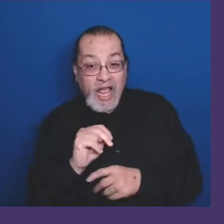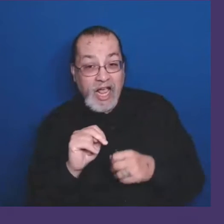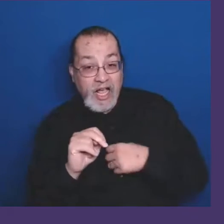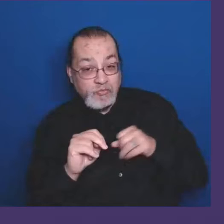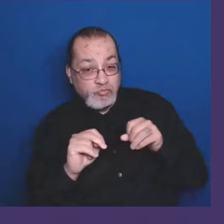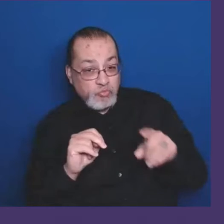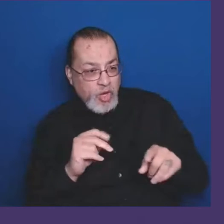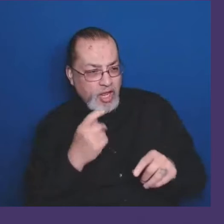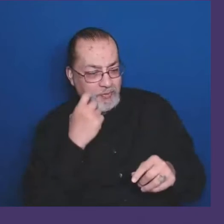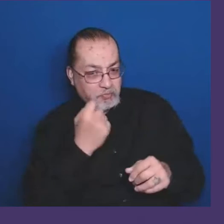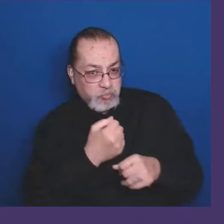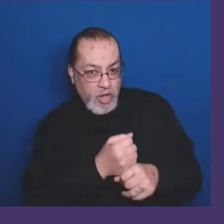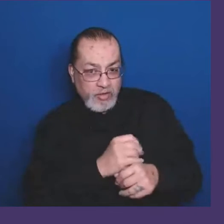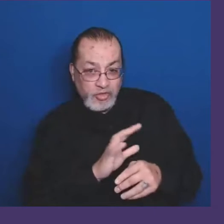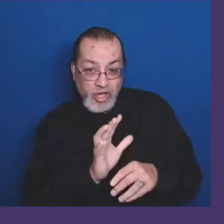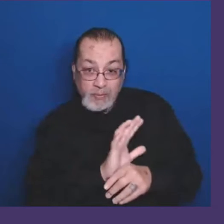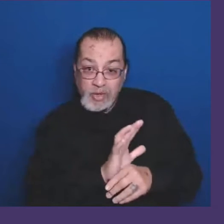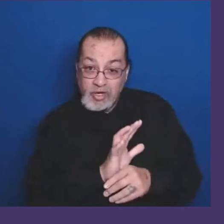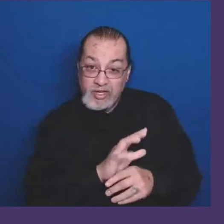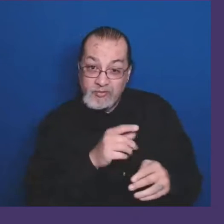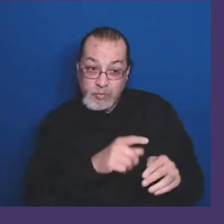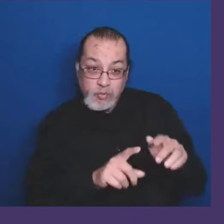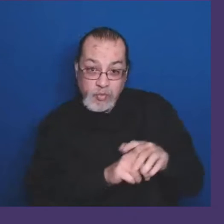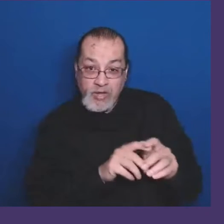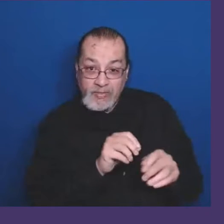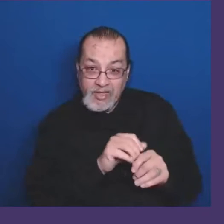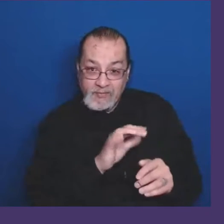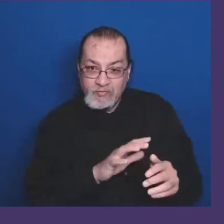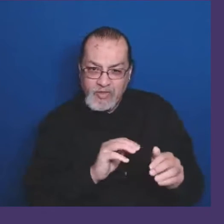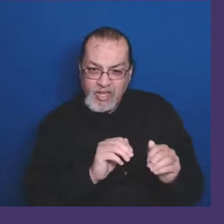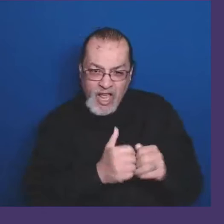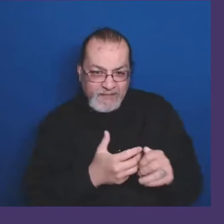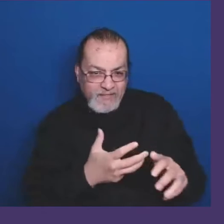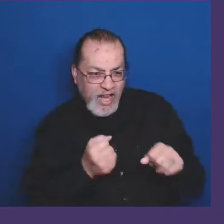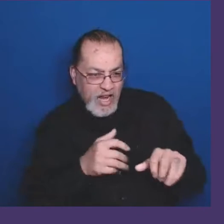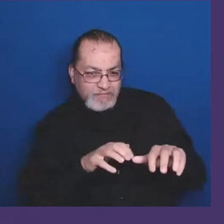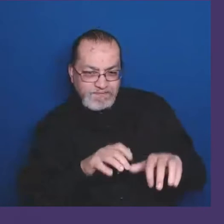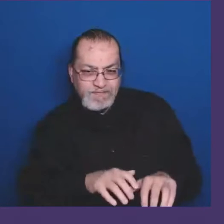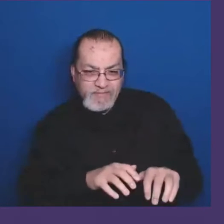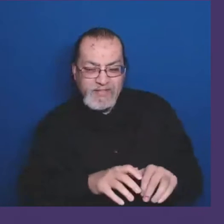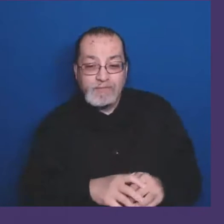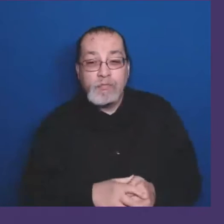Ilene Arenberg: I type 120 words a minute on a computer, compared to in the past when it used to be